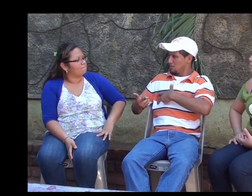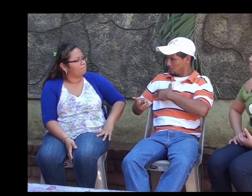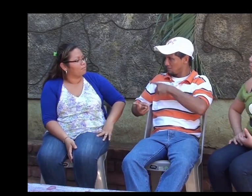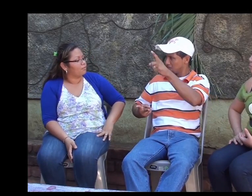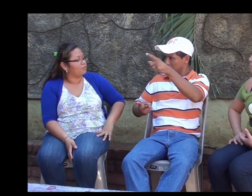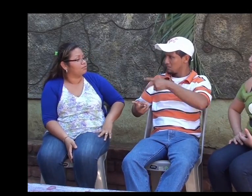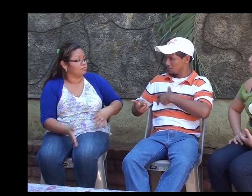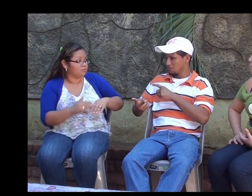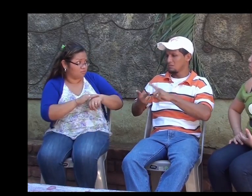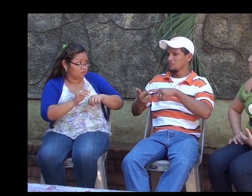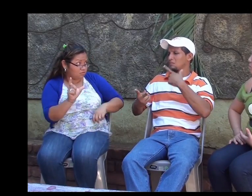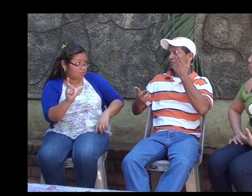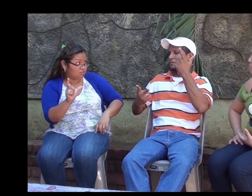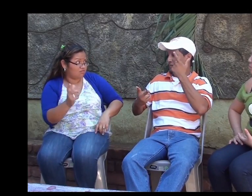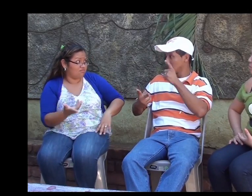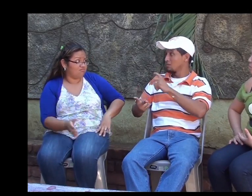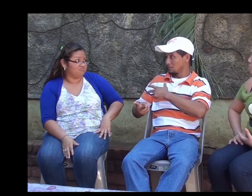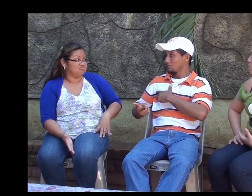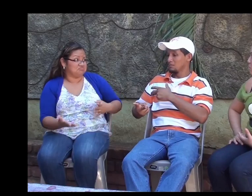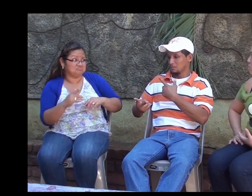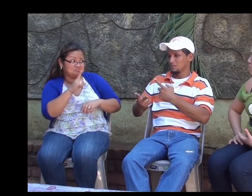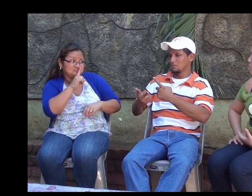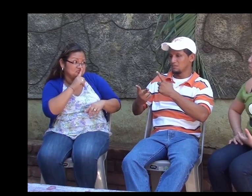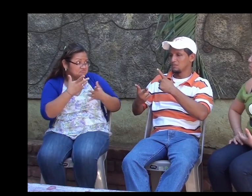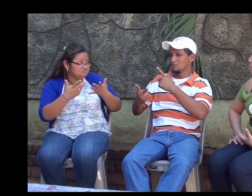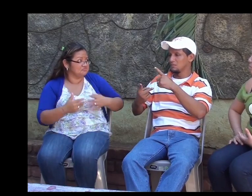have an eye for it, you may be able to see how, as we're going further and further